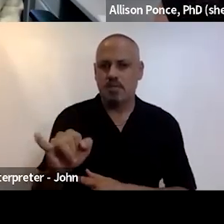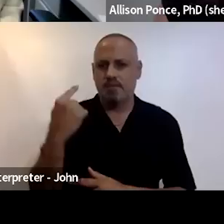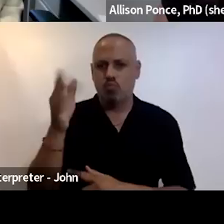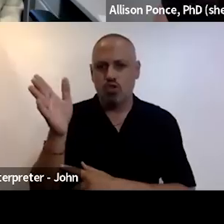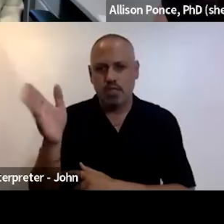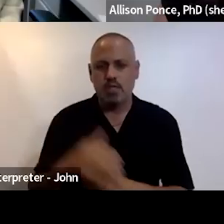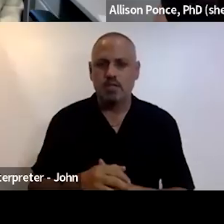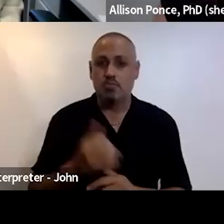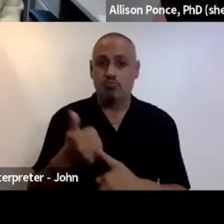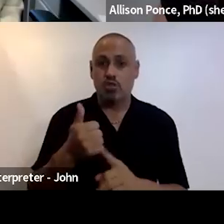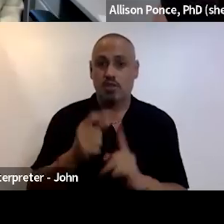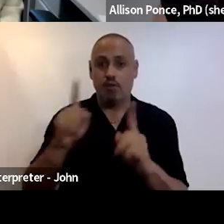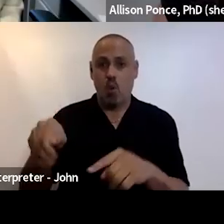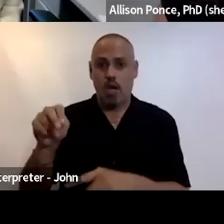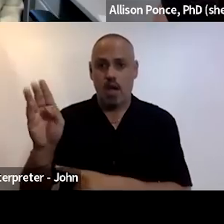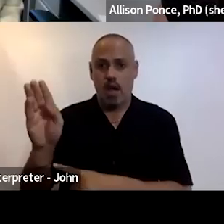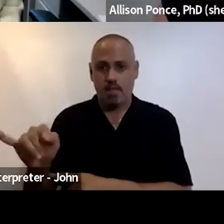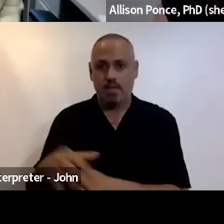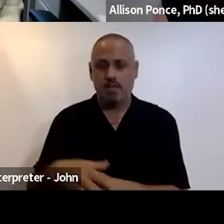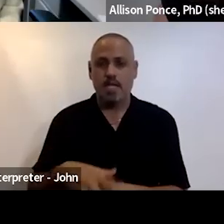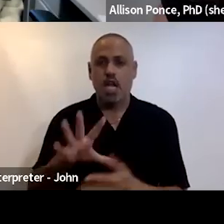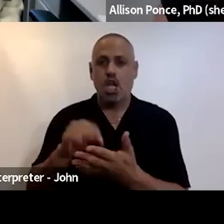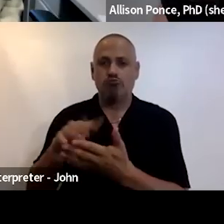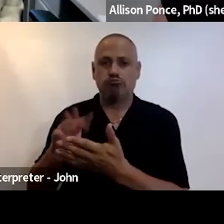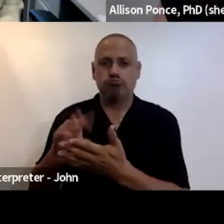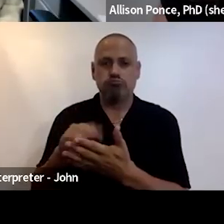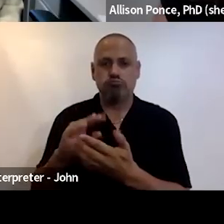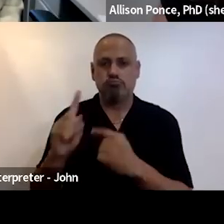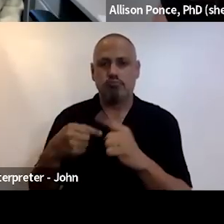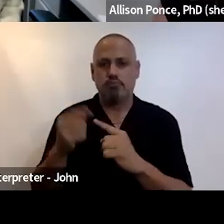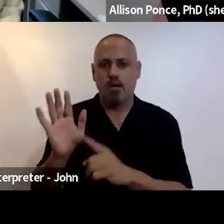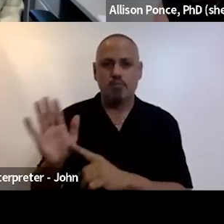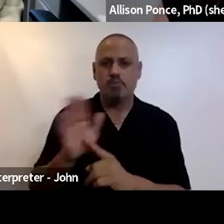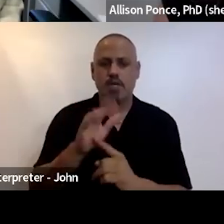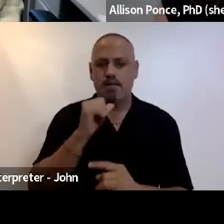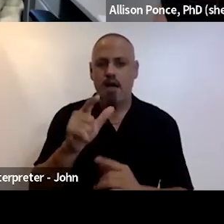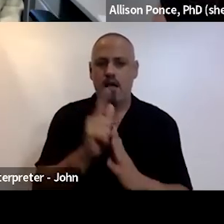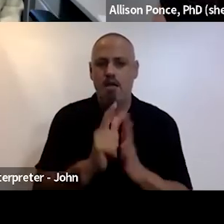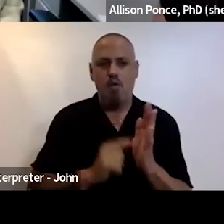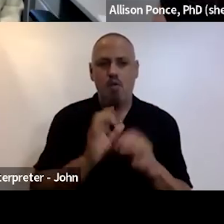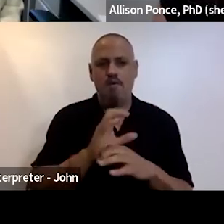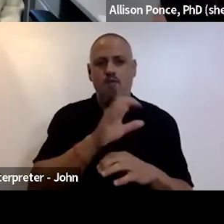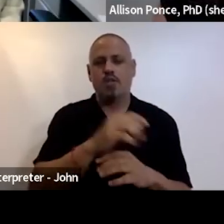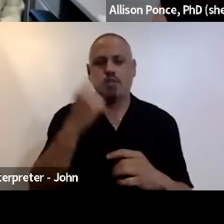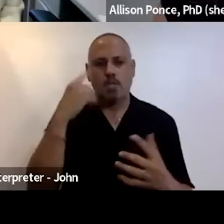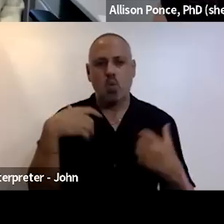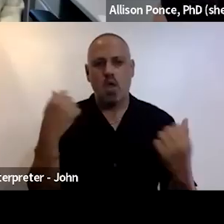or yourself going to NAMI and then learning more about non-law enforcement mental health crisis services in your community,